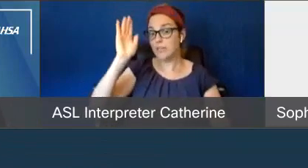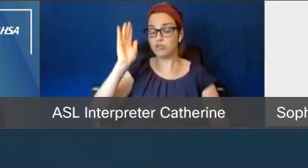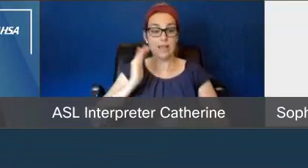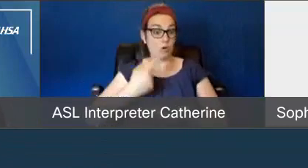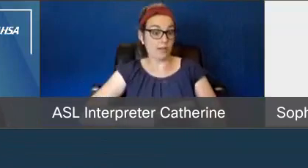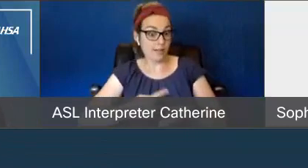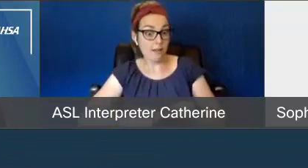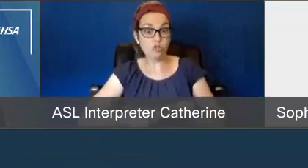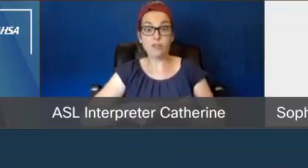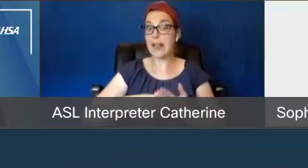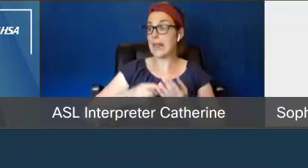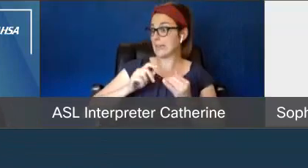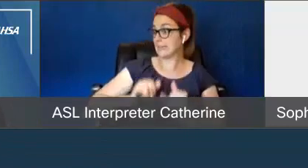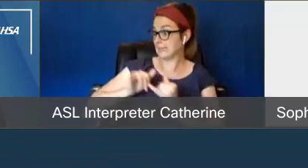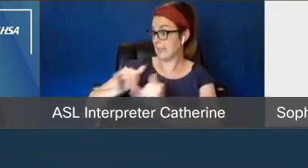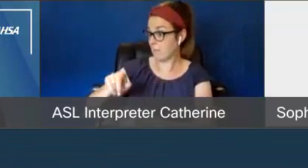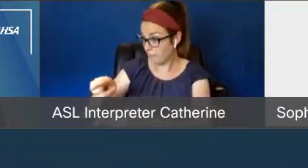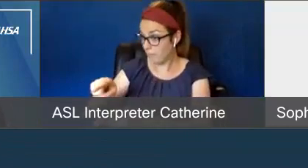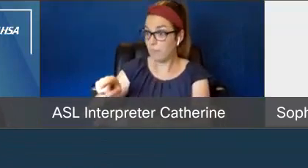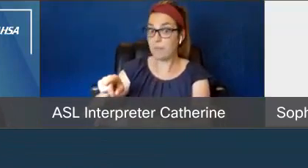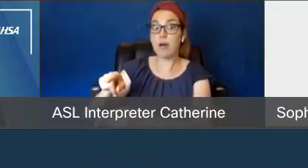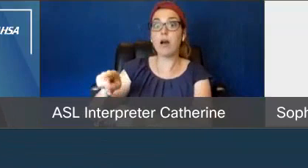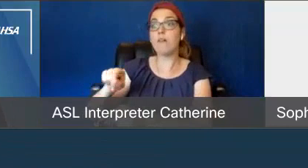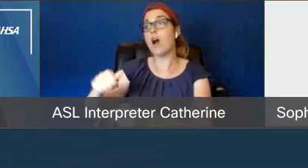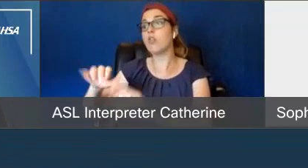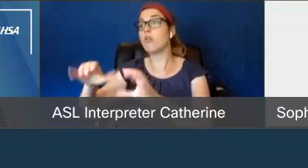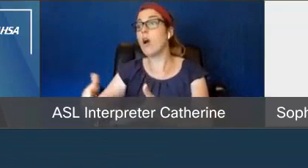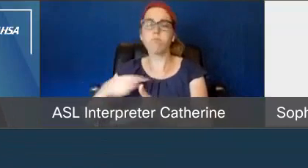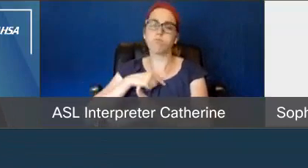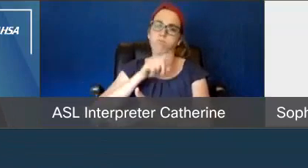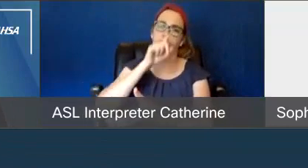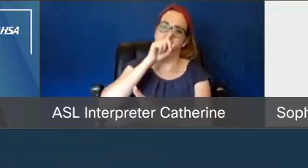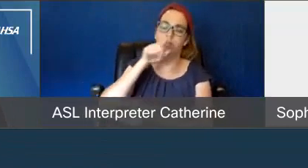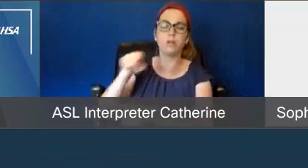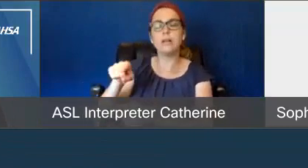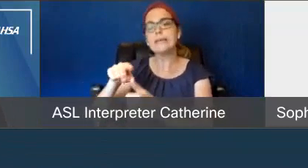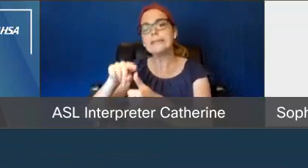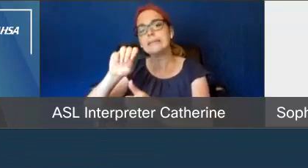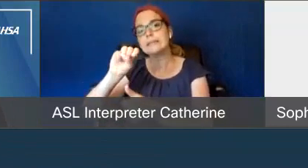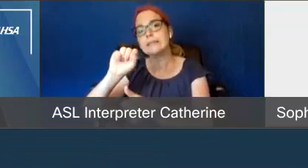necessarily reflect the views, opinions or policies of the Center for Mental Health Services,